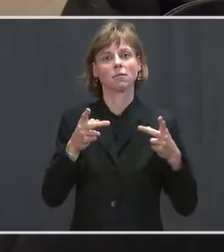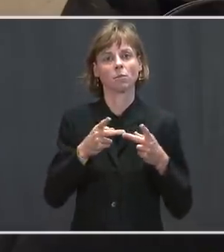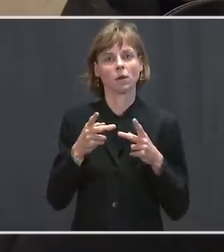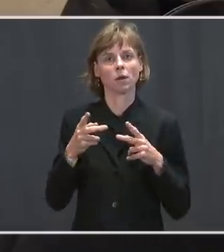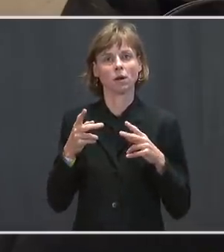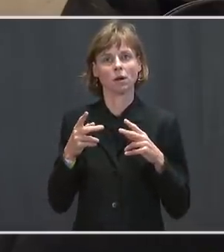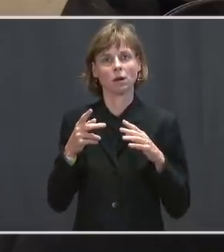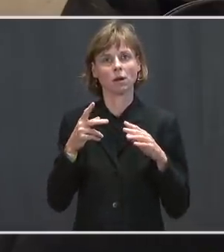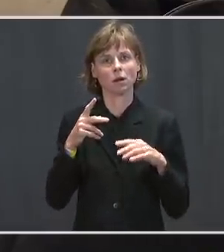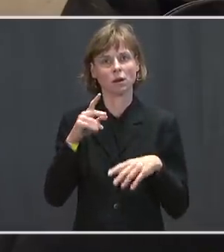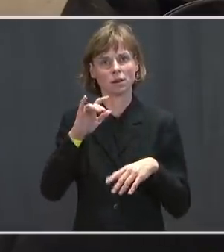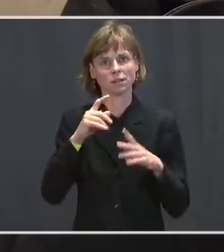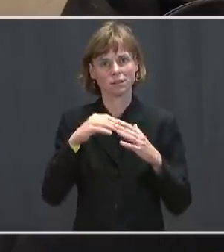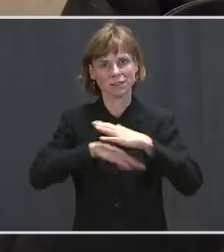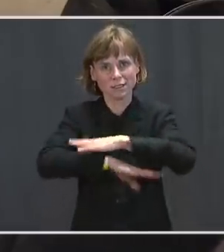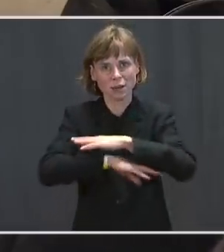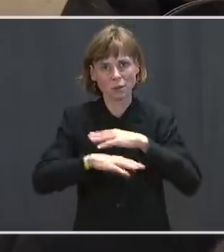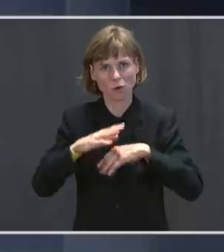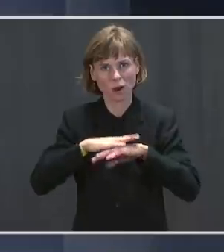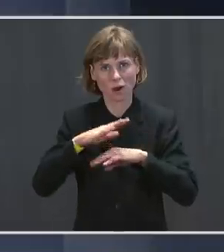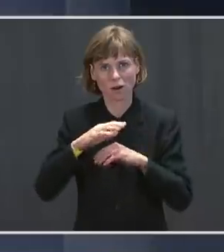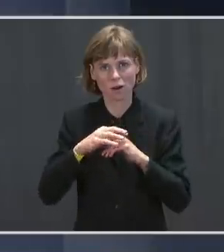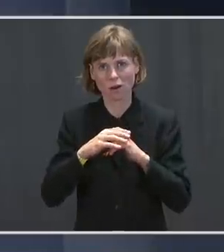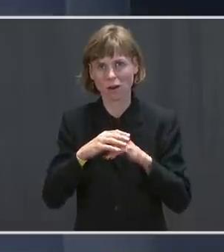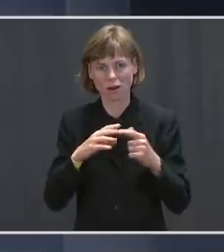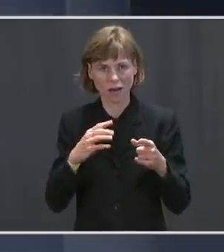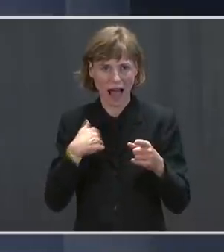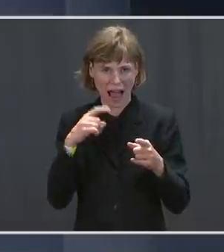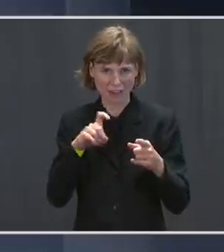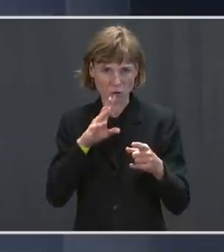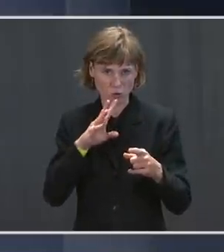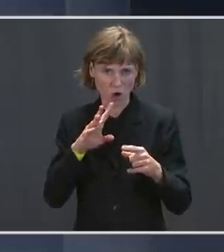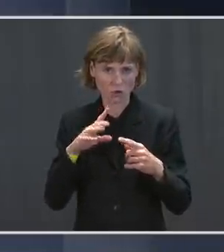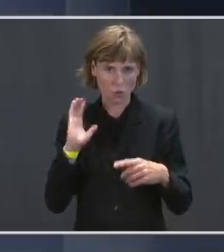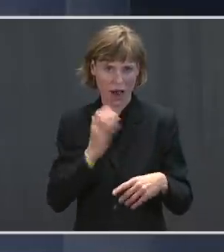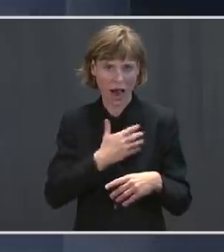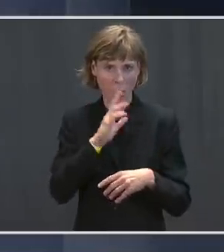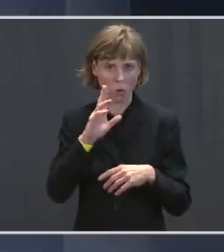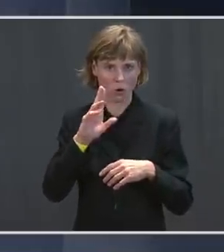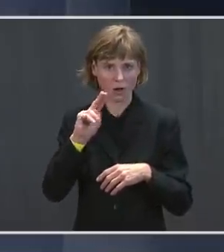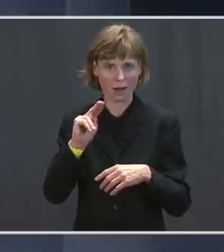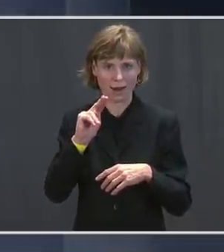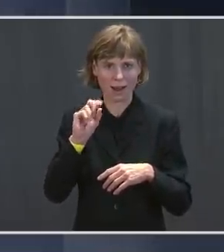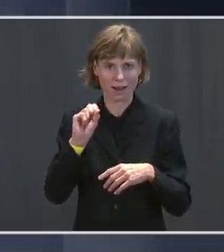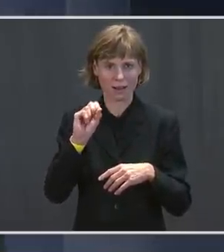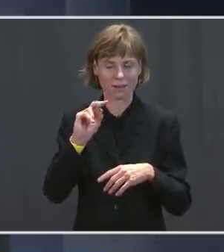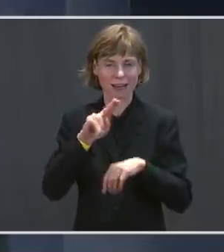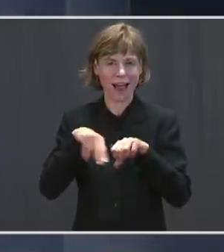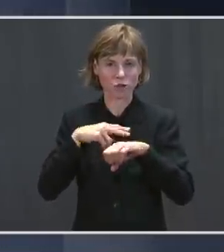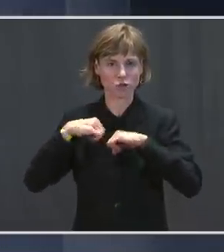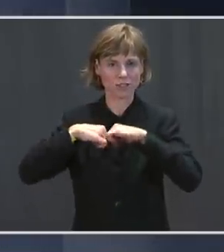takeover of power by the military." Ms. Psaki: I'll have to talk to our national security team about that. Go ahead. The Press: Thanks, Jen.